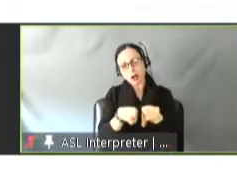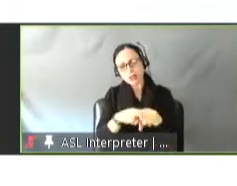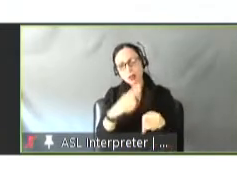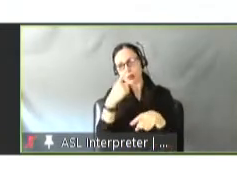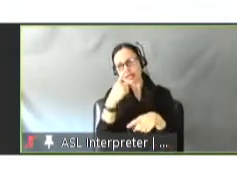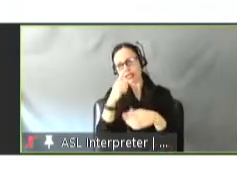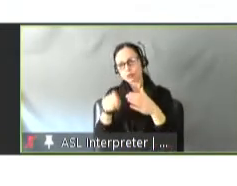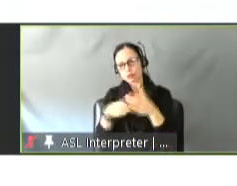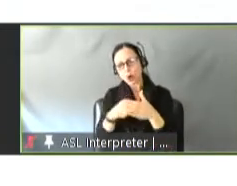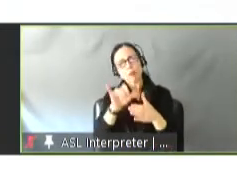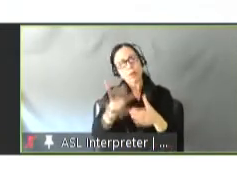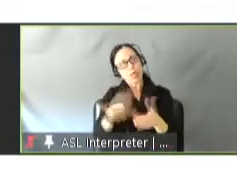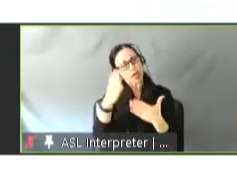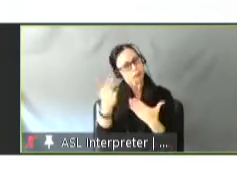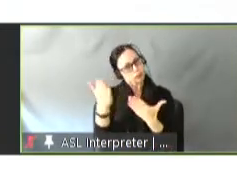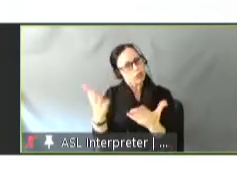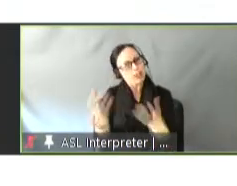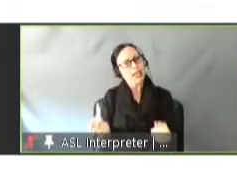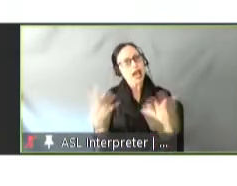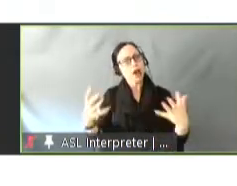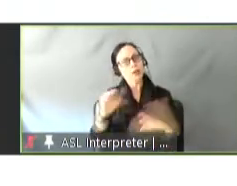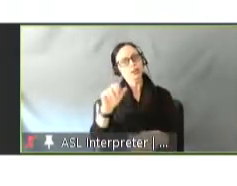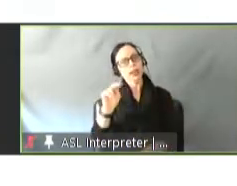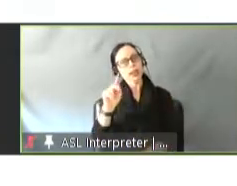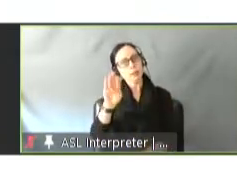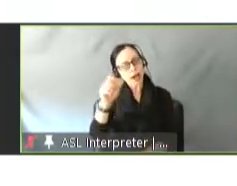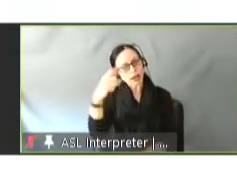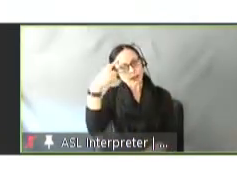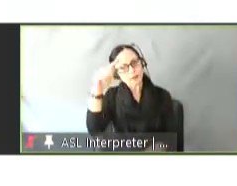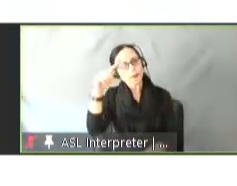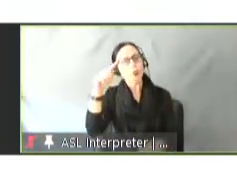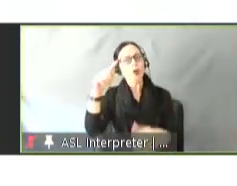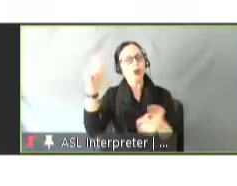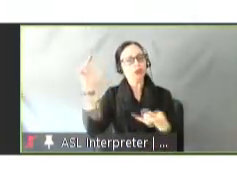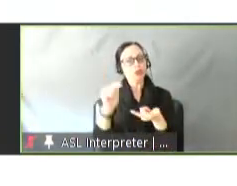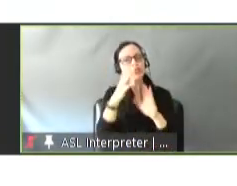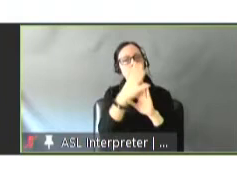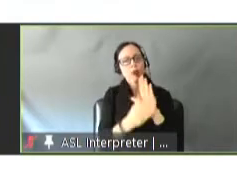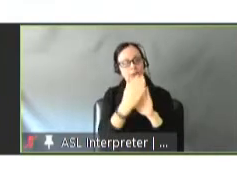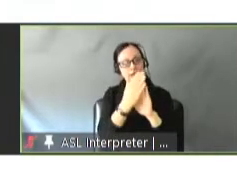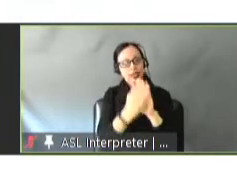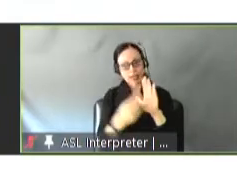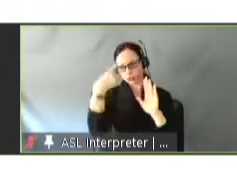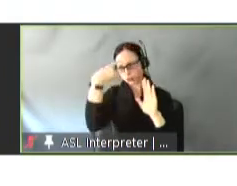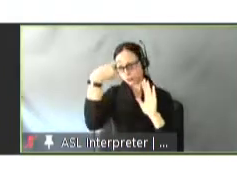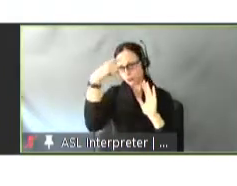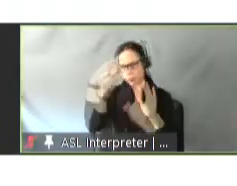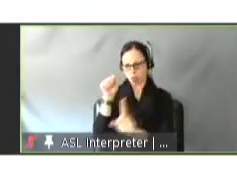you might need to decrease the amount of replication in this particular animal model.